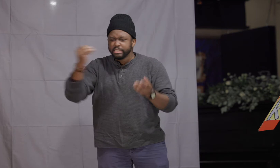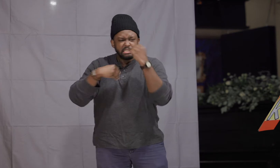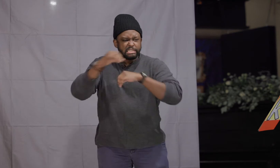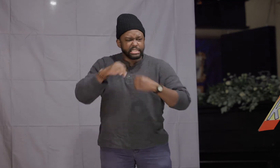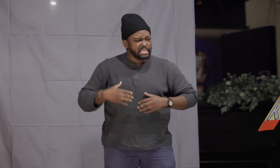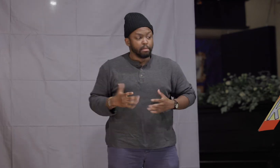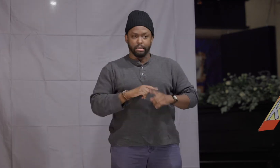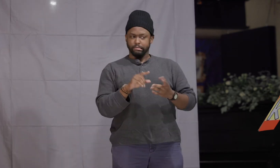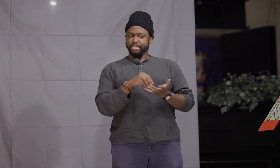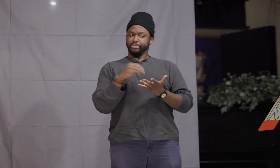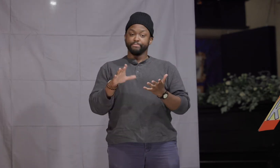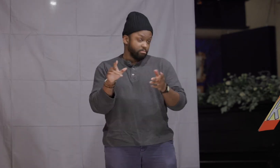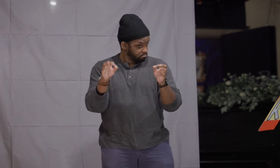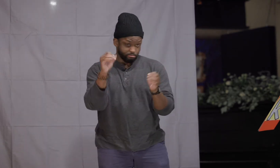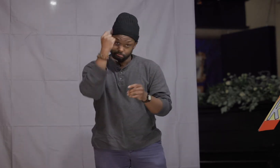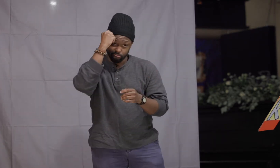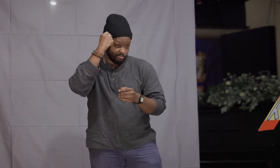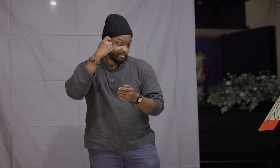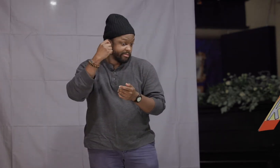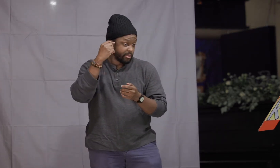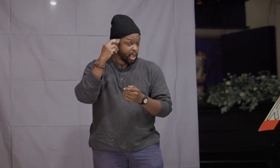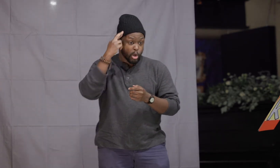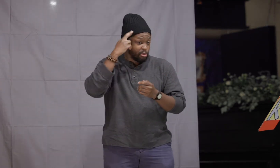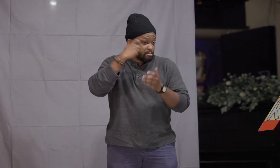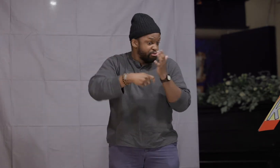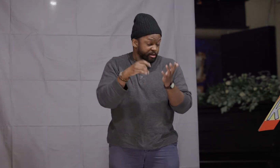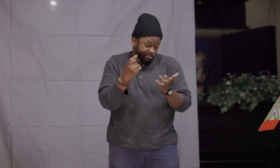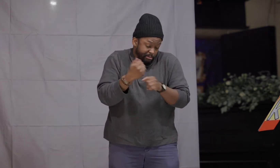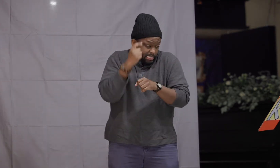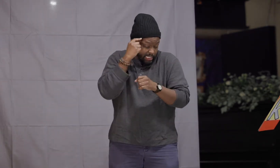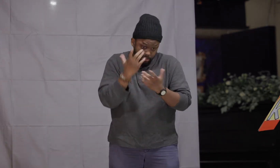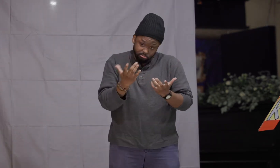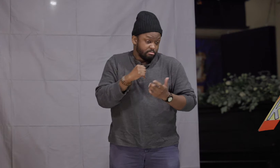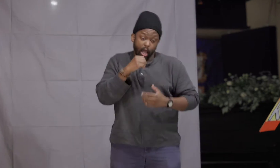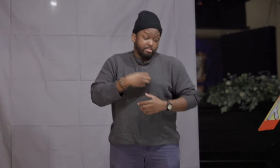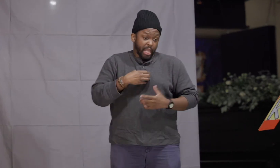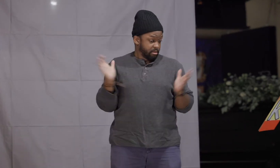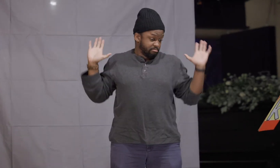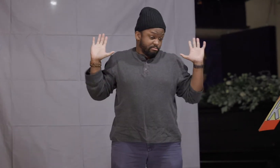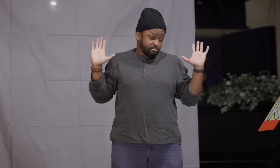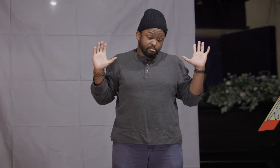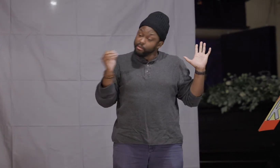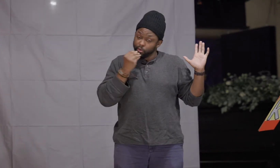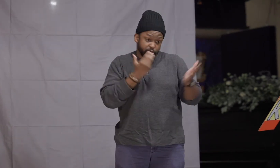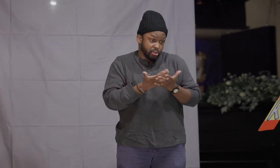you dropped a good coin on a place like that. But when the food's that good, you cannot complain.